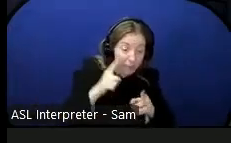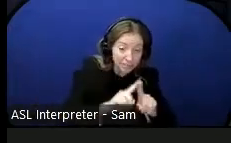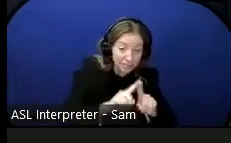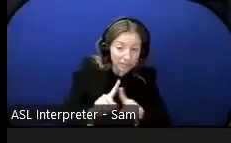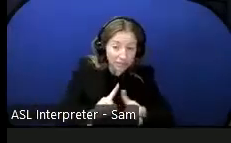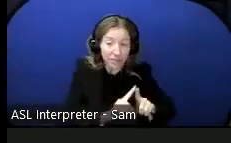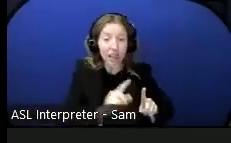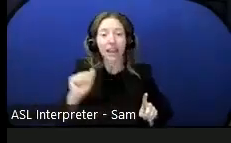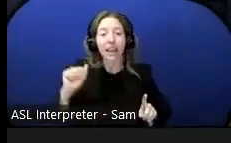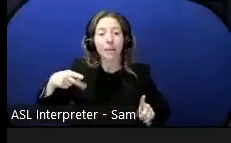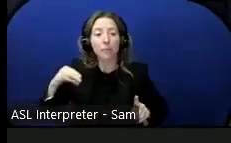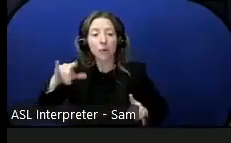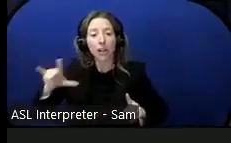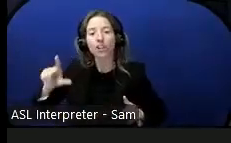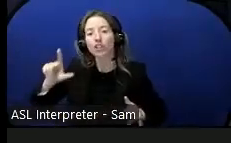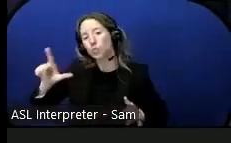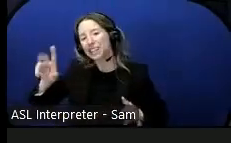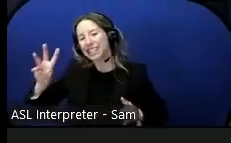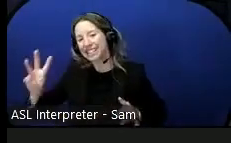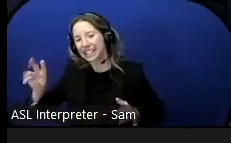And we're going to go to the next slide now.